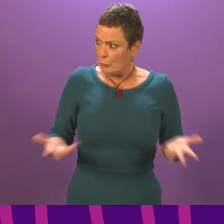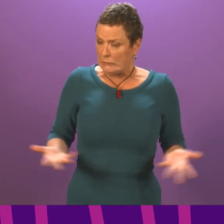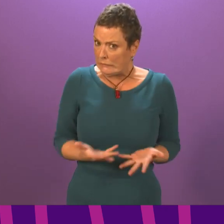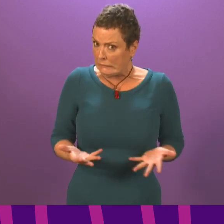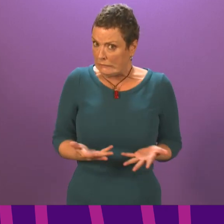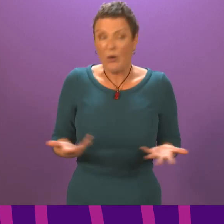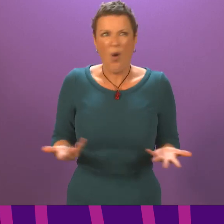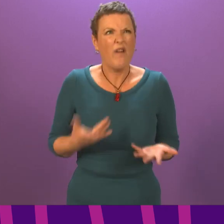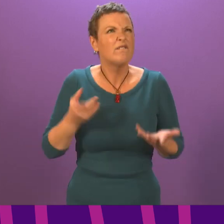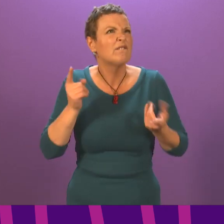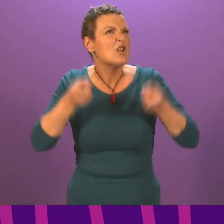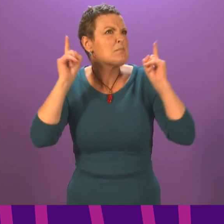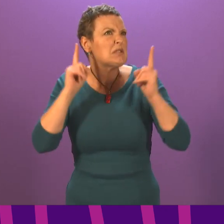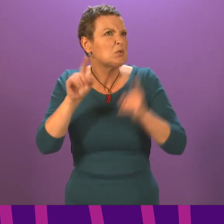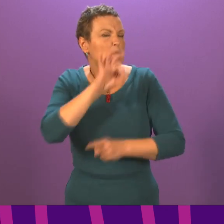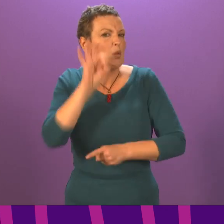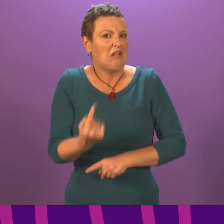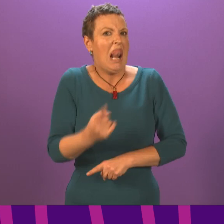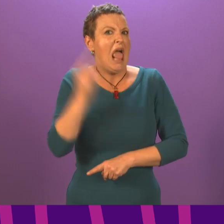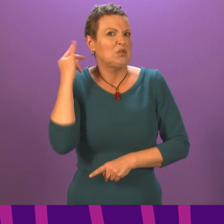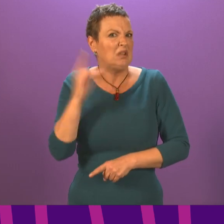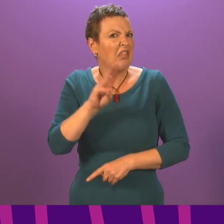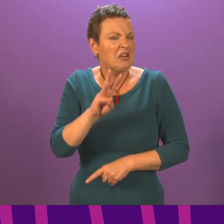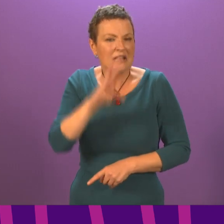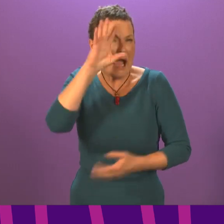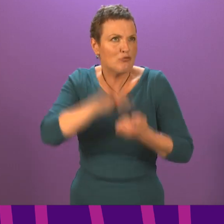on Edinburgh—if it was not then, I was certainly questioned on it at First Minister’s question